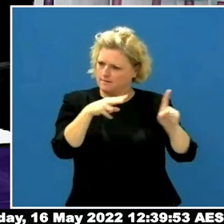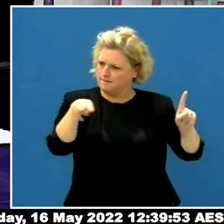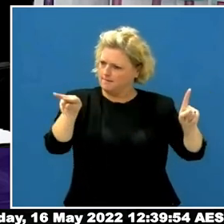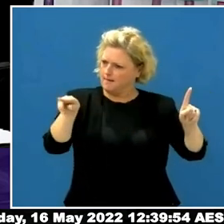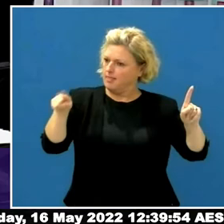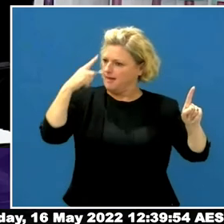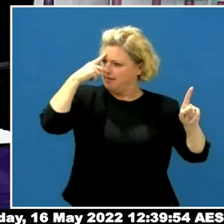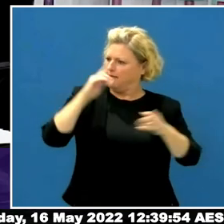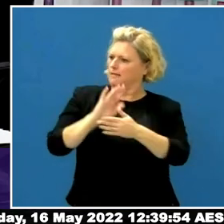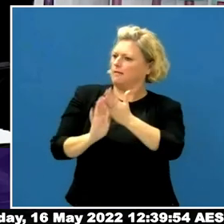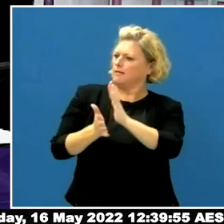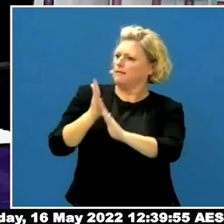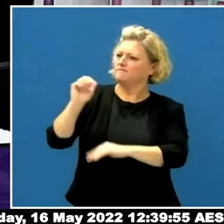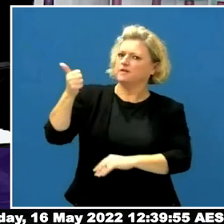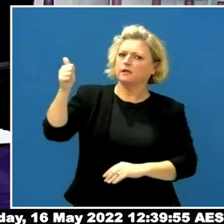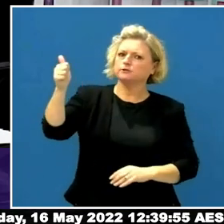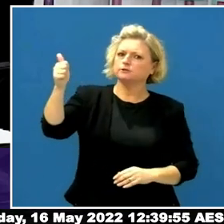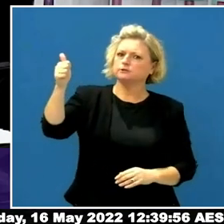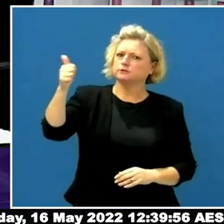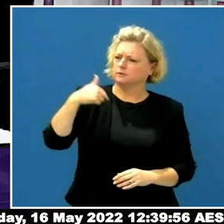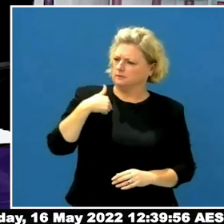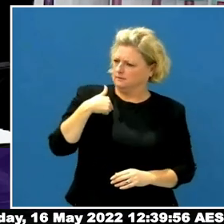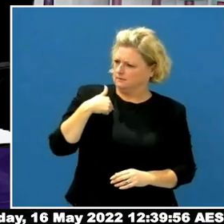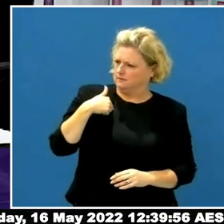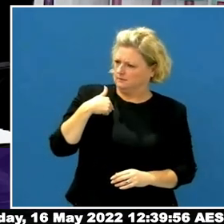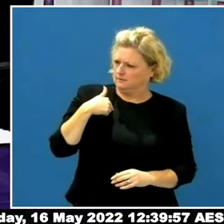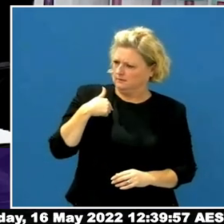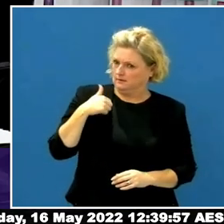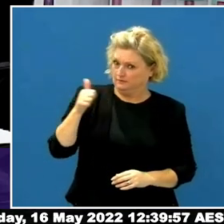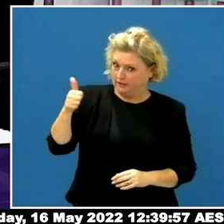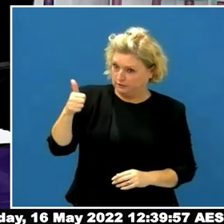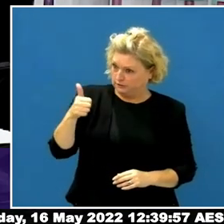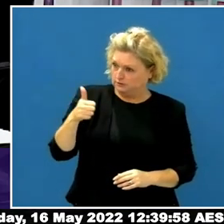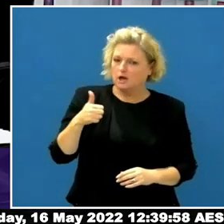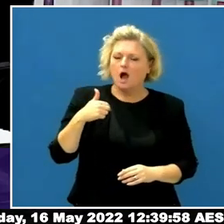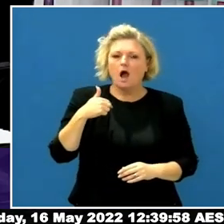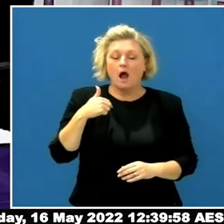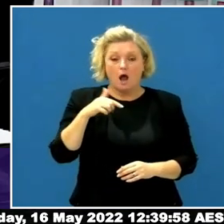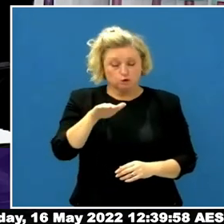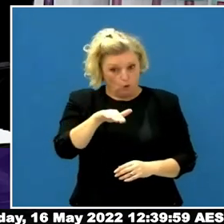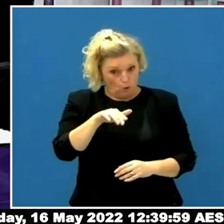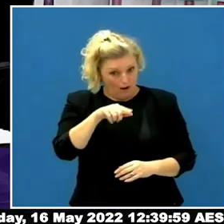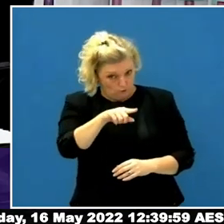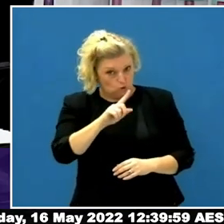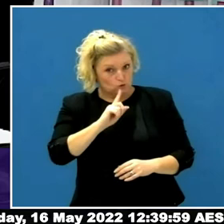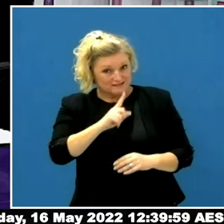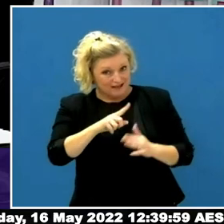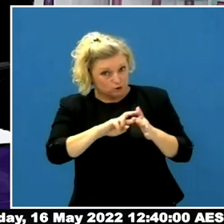Have you ever said to Afford - Yes. CHAIR: - that you don't want to have an apology?